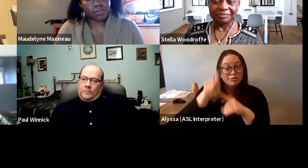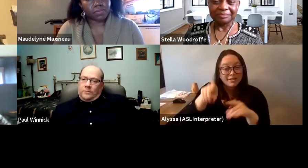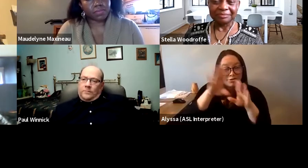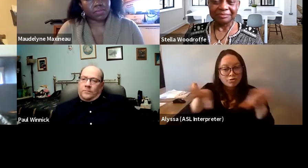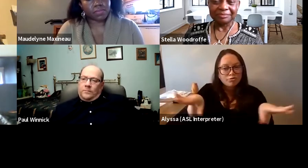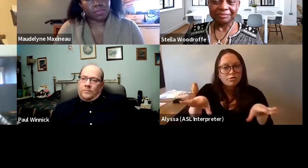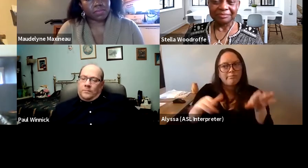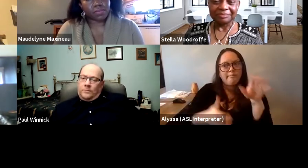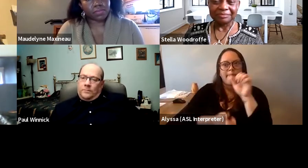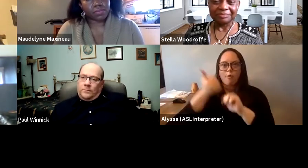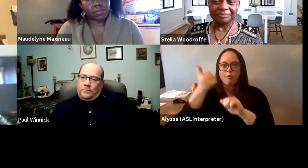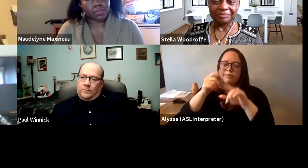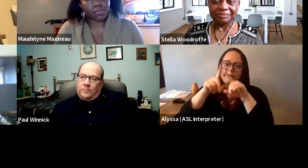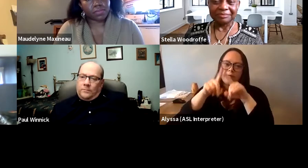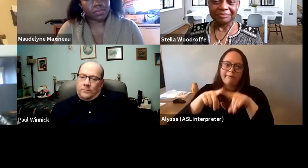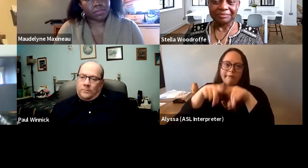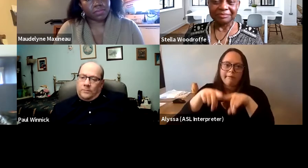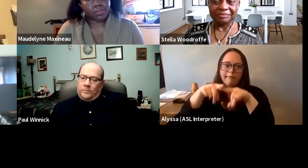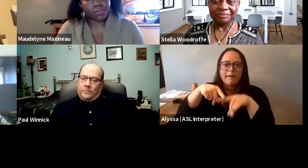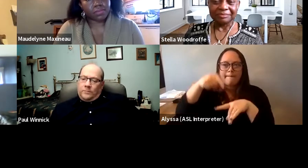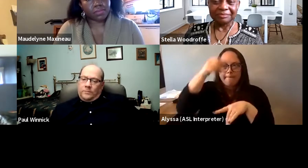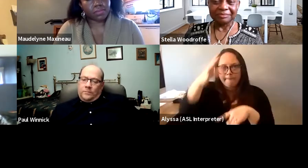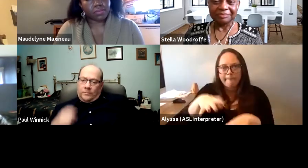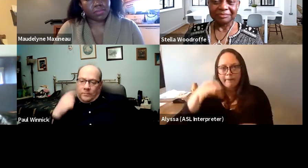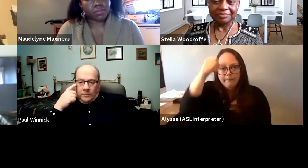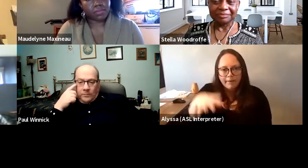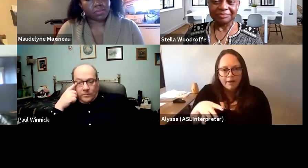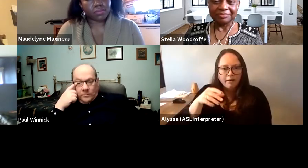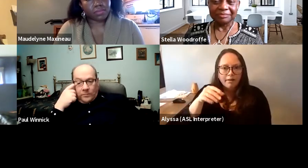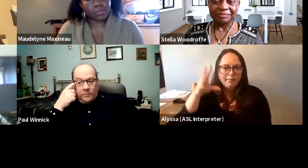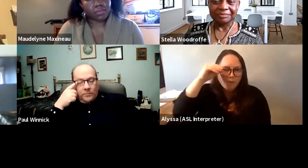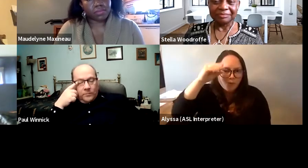in the group. And so we formed this girl's Wednesday's